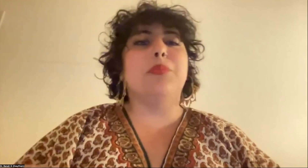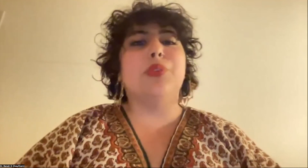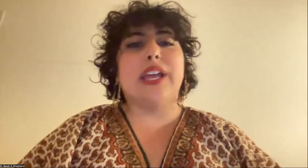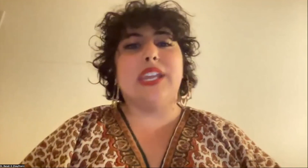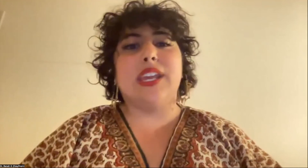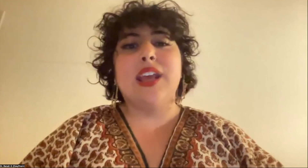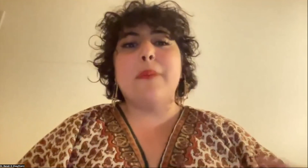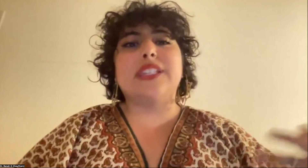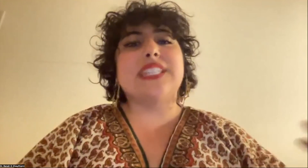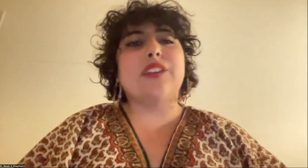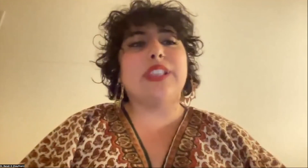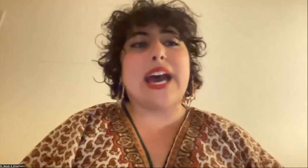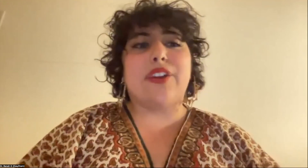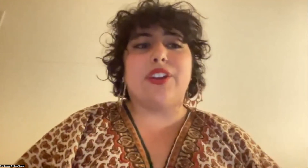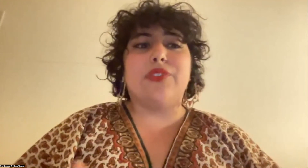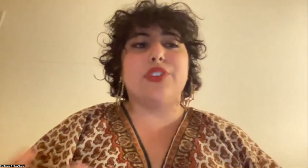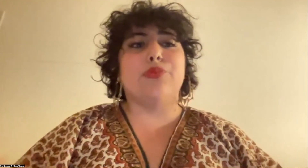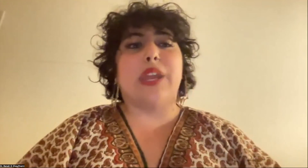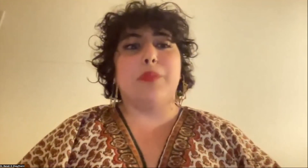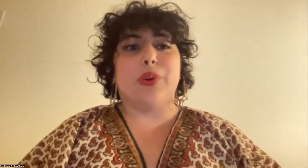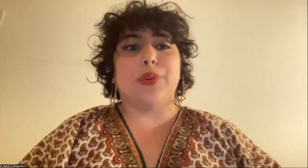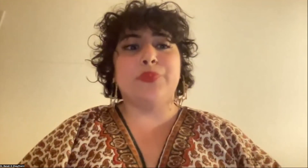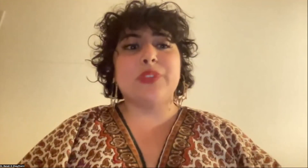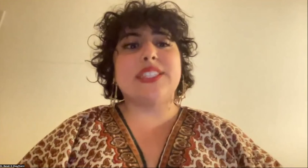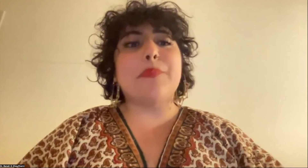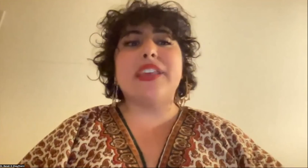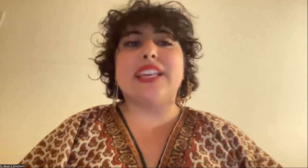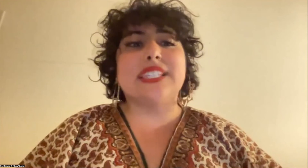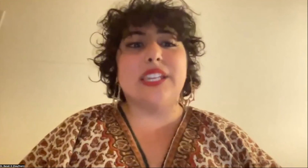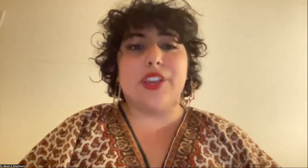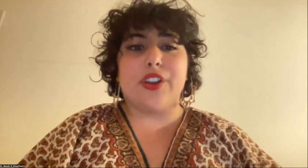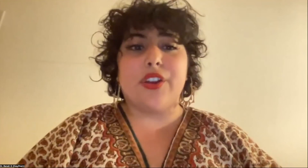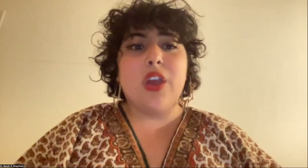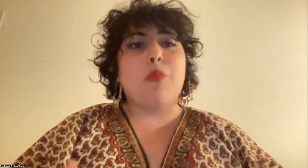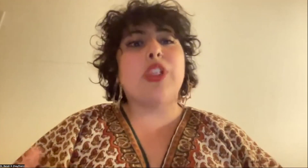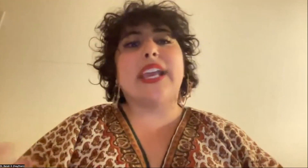blue honey. Instead of a ladder, there is a rainbow, something less linear, more like an